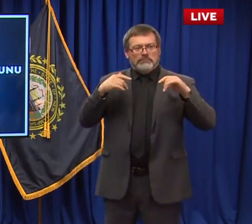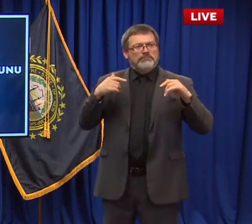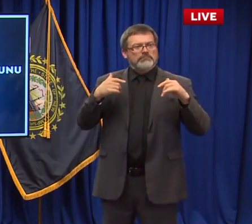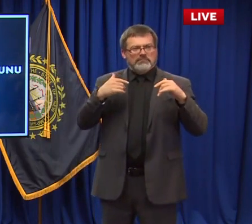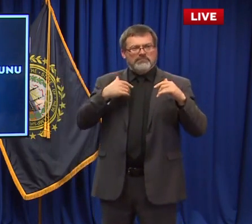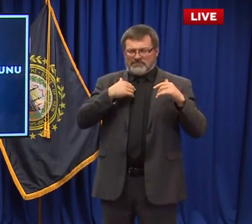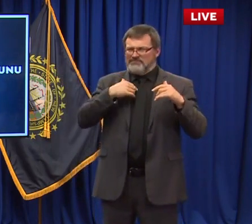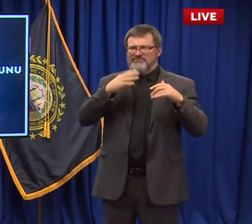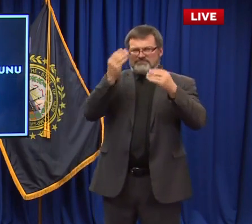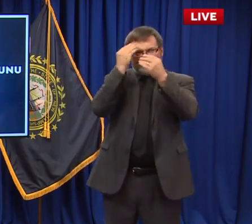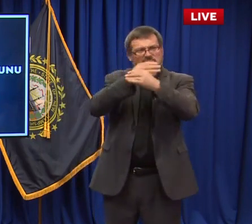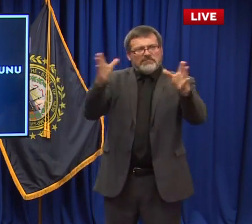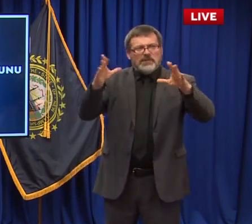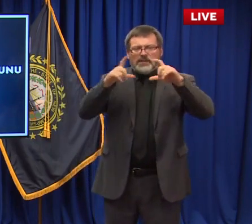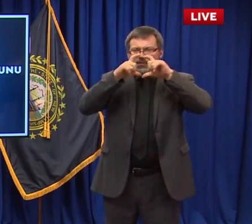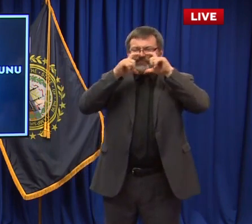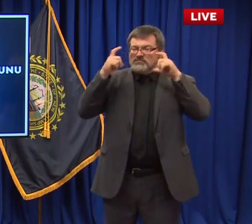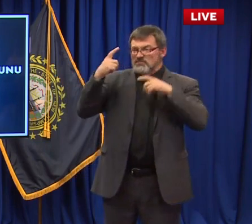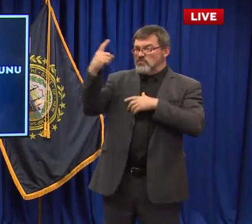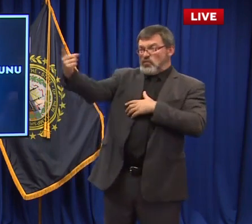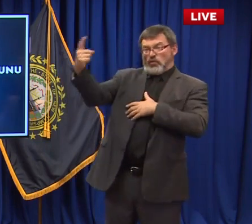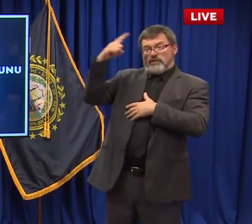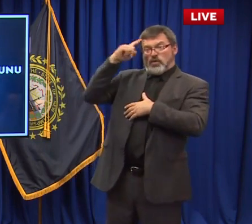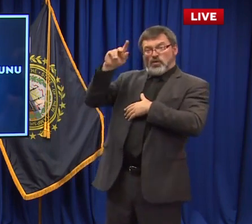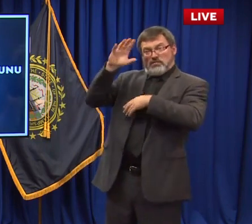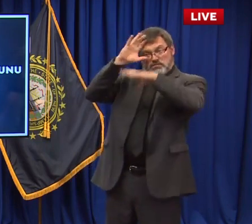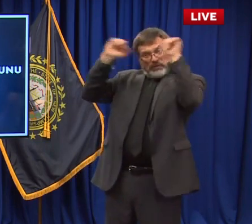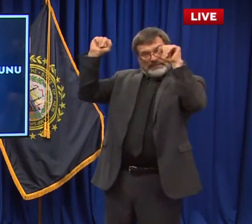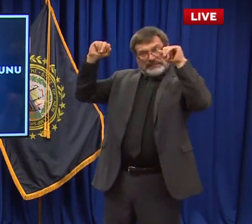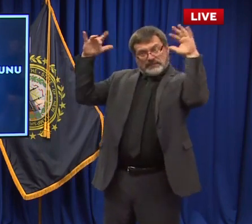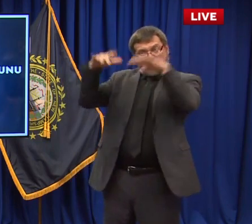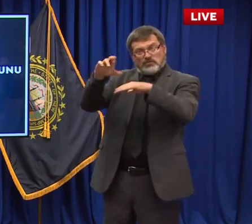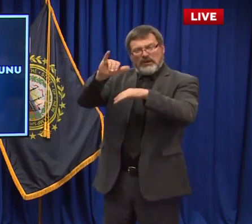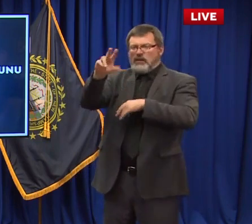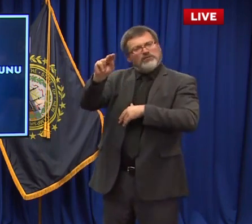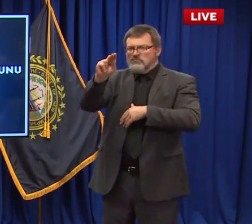TO HAVE A MASS QUARTER FOR WHAT AND OF THE OTHER DOES NOT MAKE SENSE.